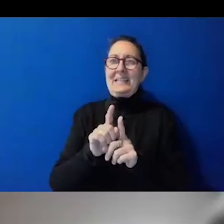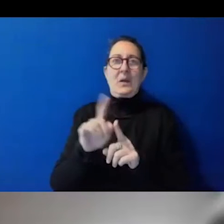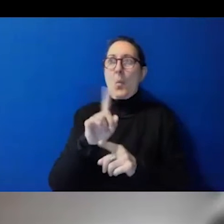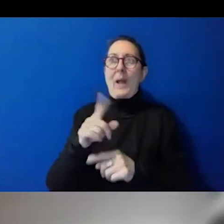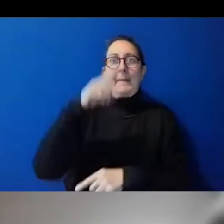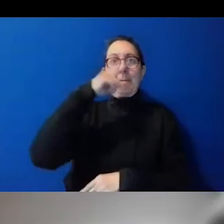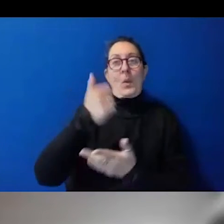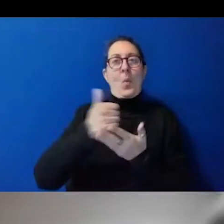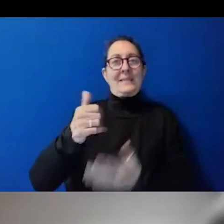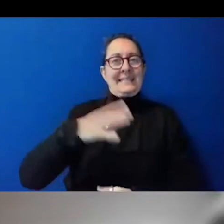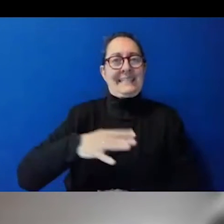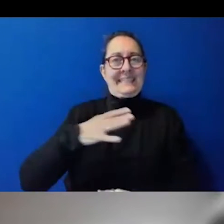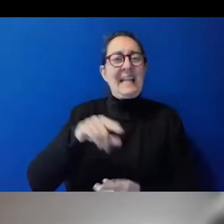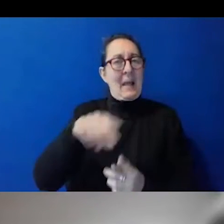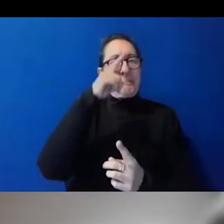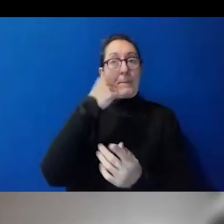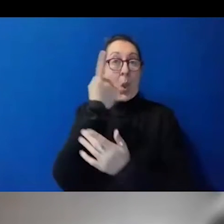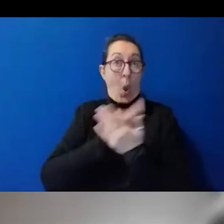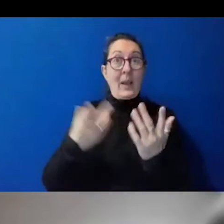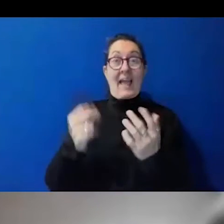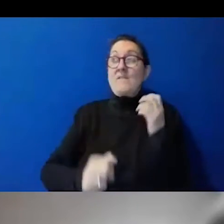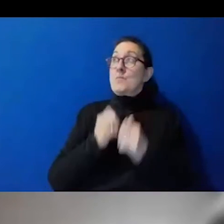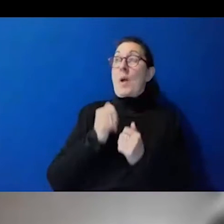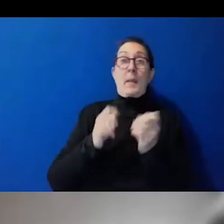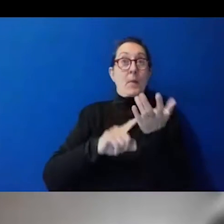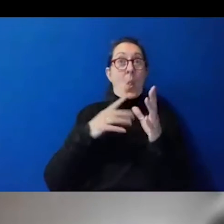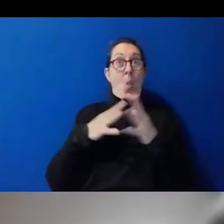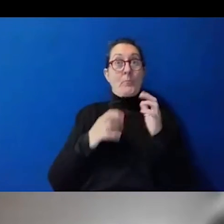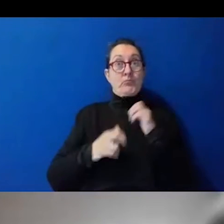additional support so it's really good that we've got that additional support there and in family